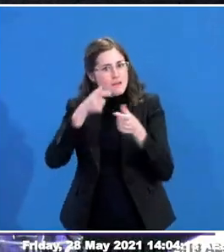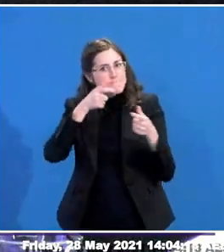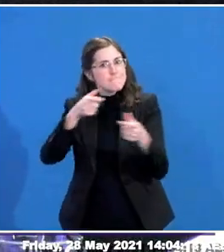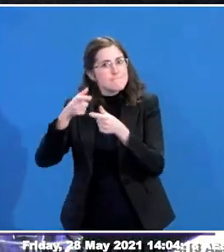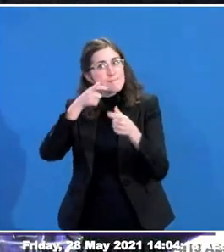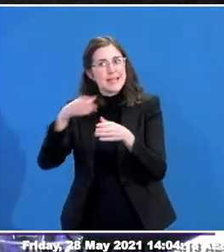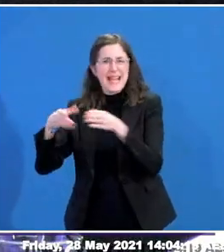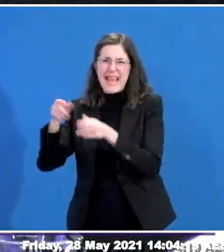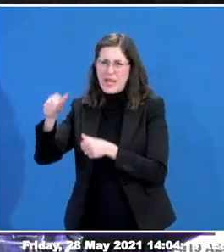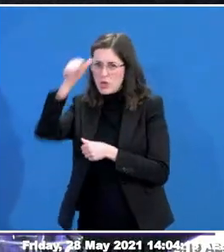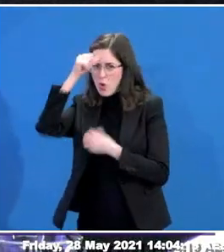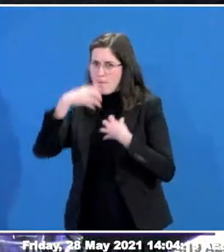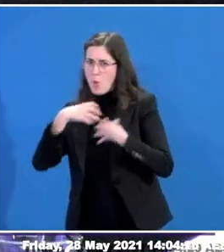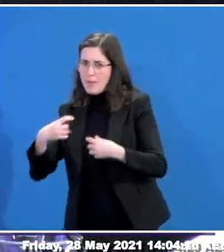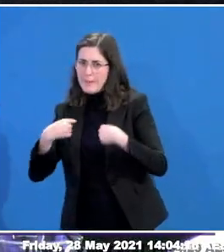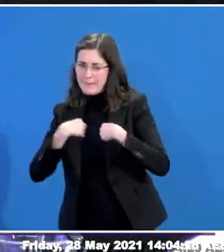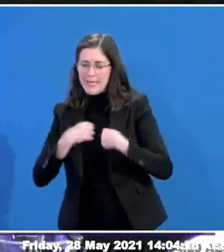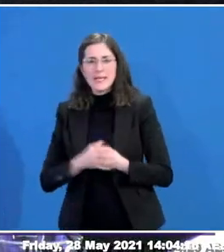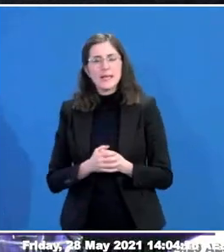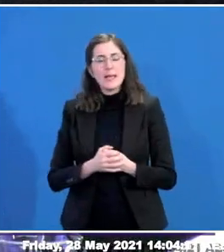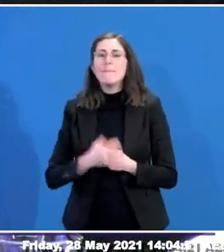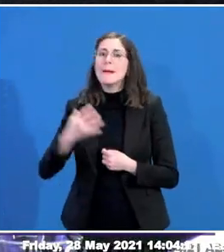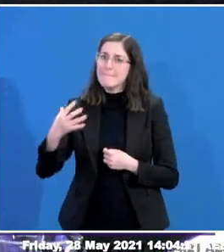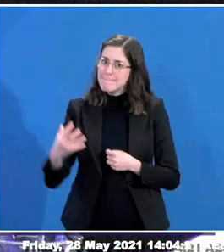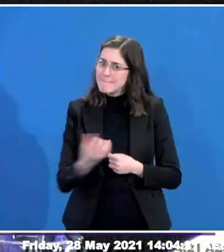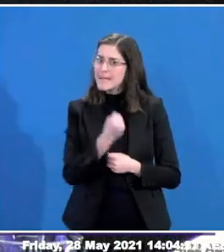to be a reasonable transition period for those events to occur.